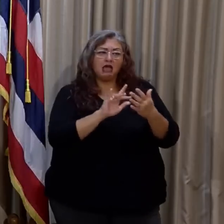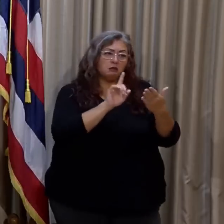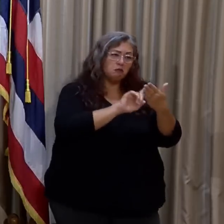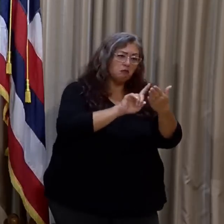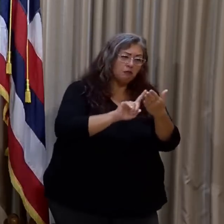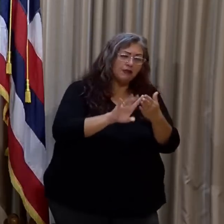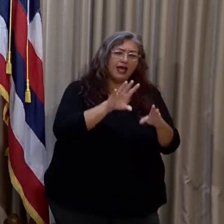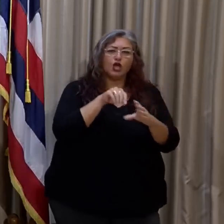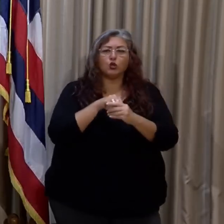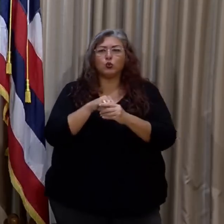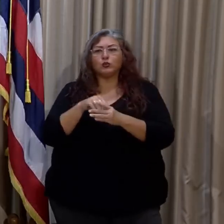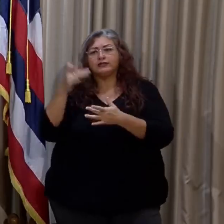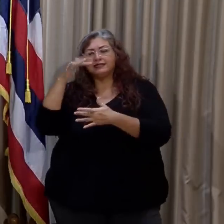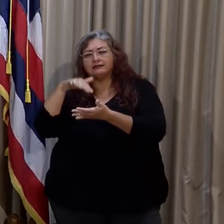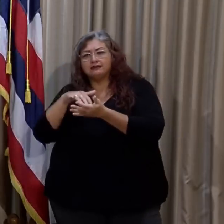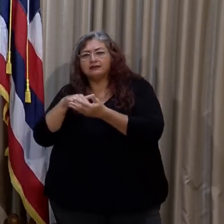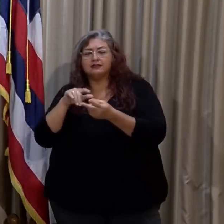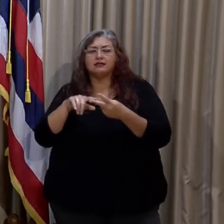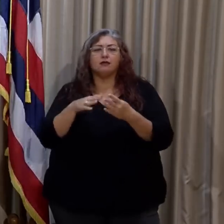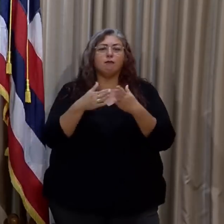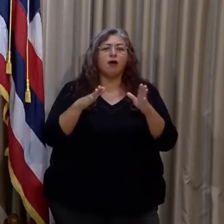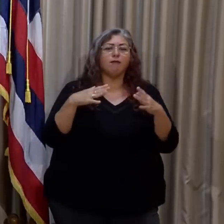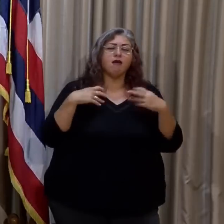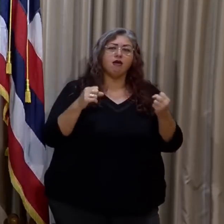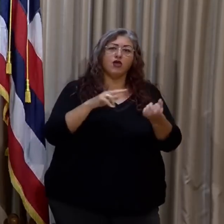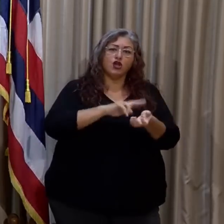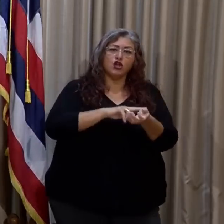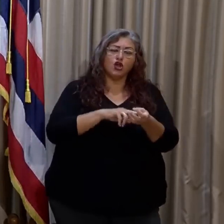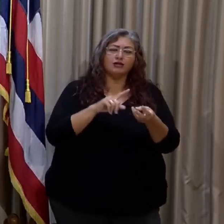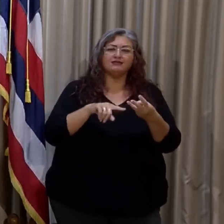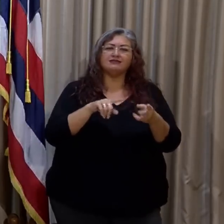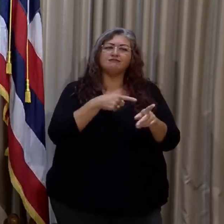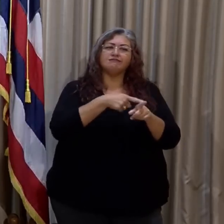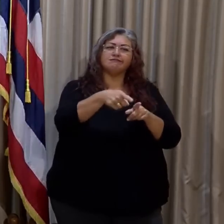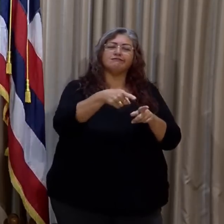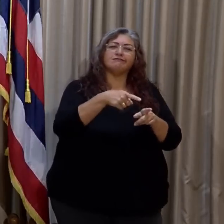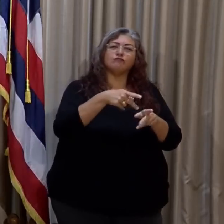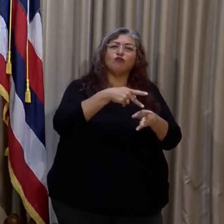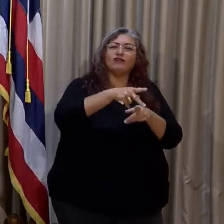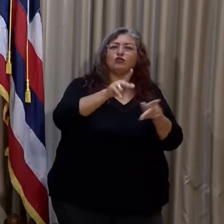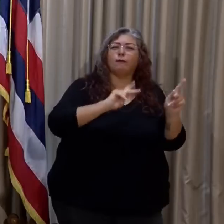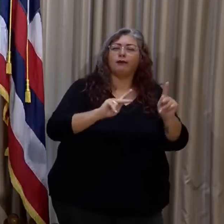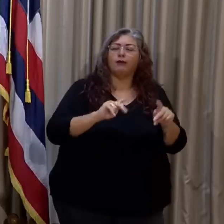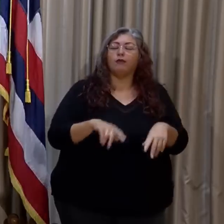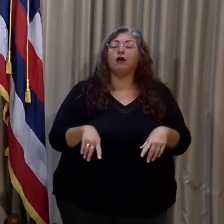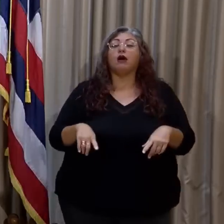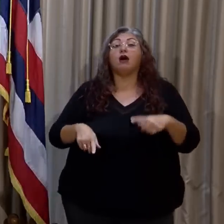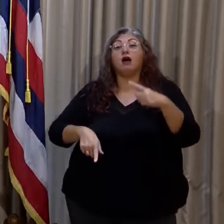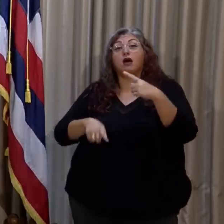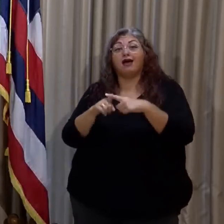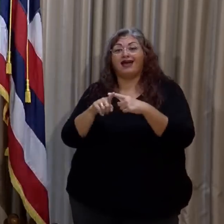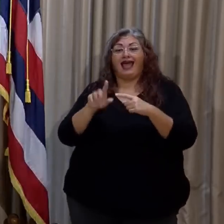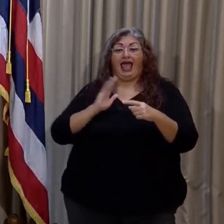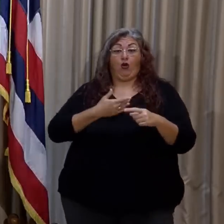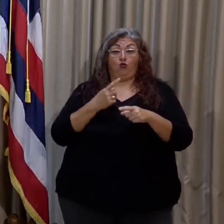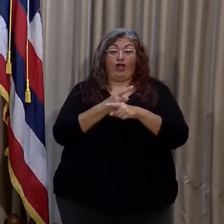THE DEPARTMENT CURRENTLY HAS THE DEPARTMENT WHO CAN WORK ON CONTRACT TRACING, THAT INCLUDES EPIDEMIOLOGIST, BUT HEALTH NURSES, AND PUBLIC HEALTH